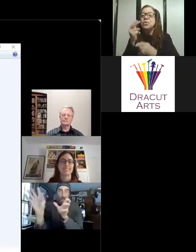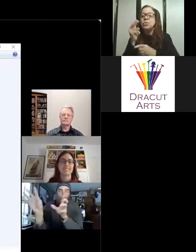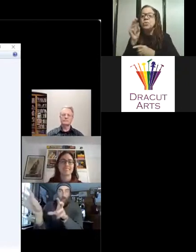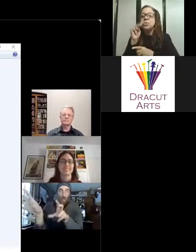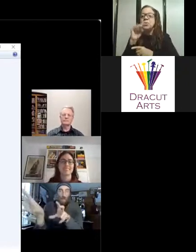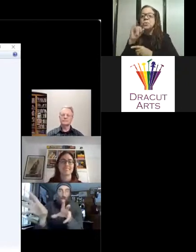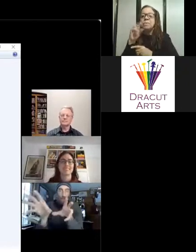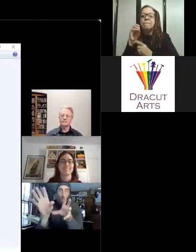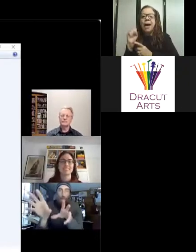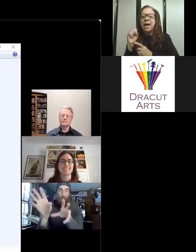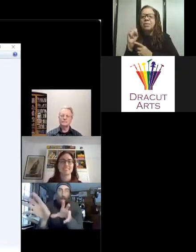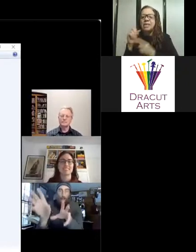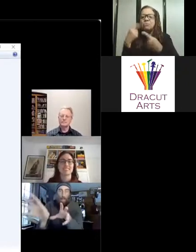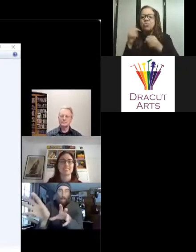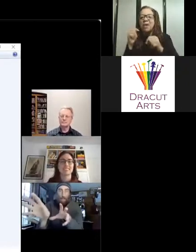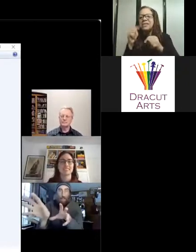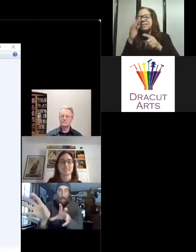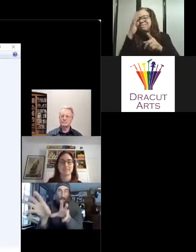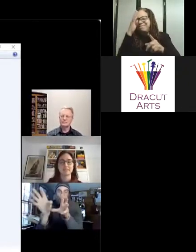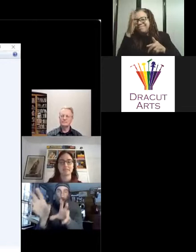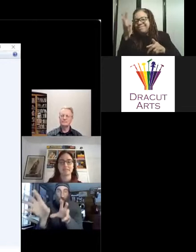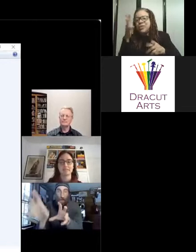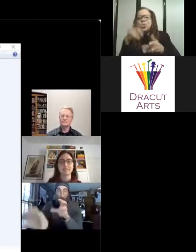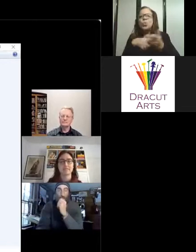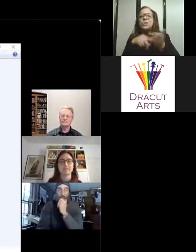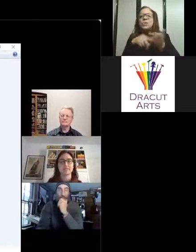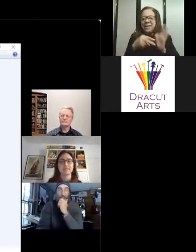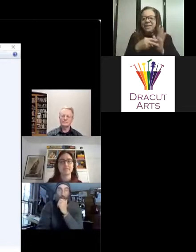I'm trying to reconstruct what that means, like what happens in that time,